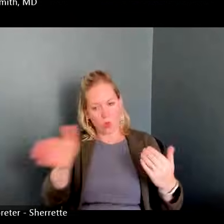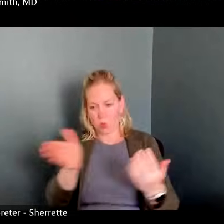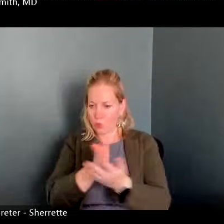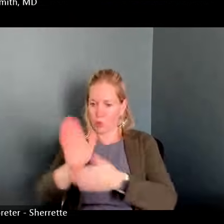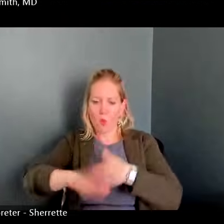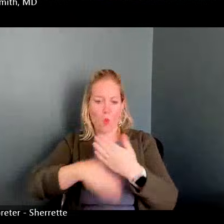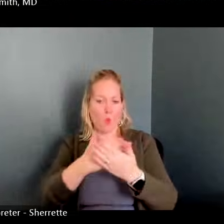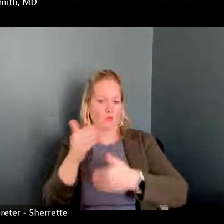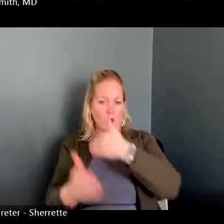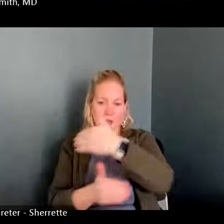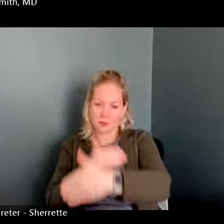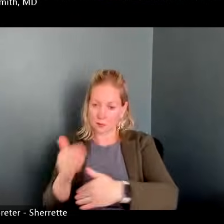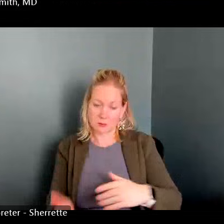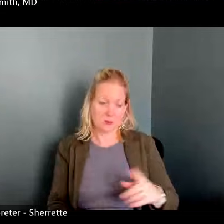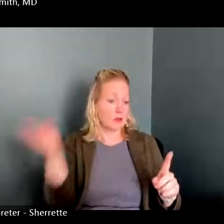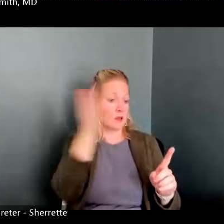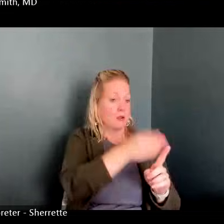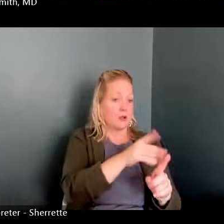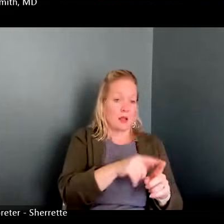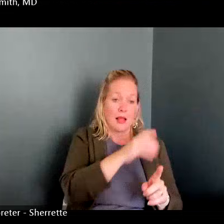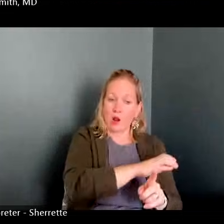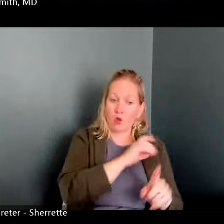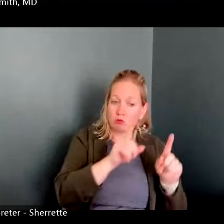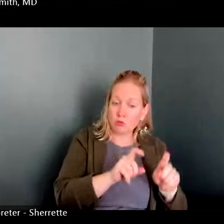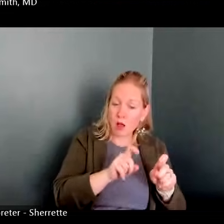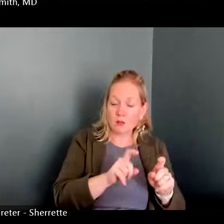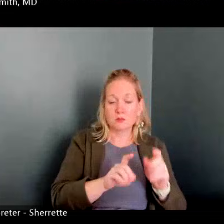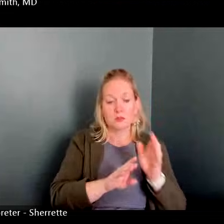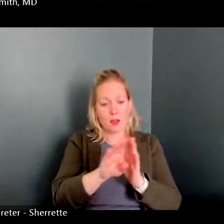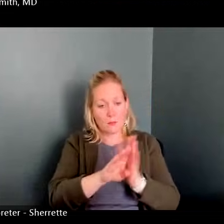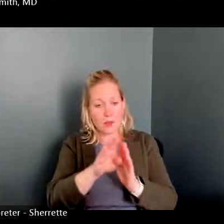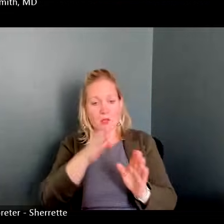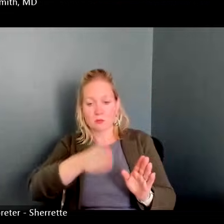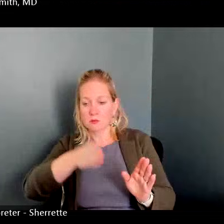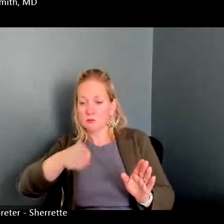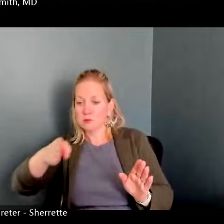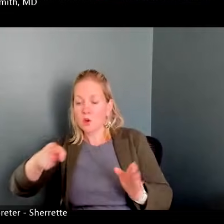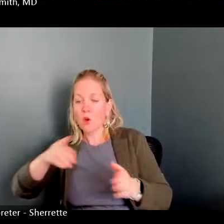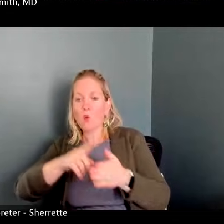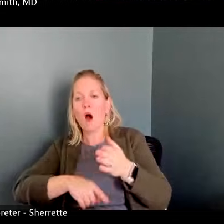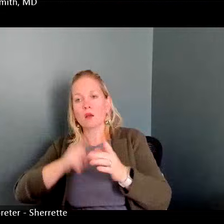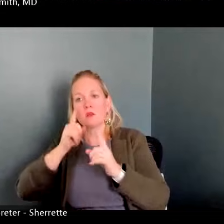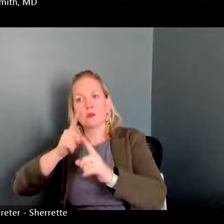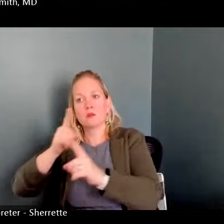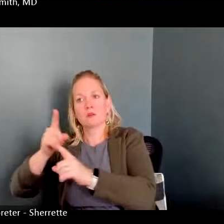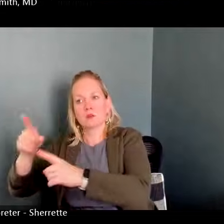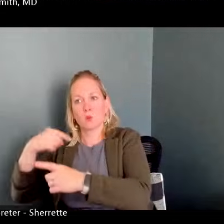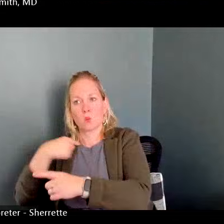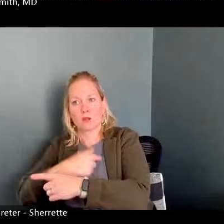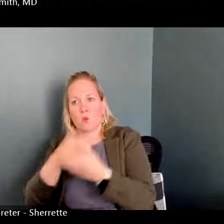clinical trials and their development and the end points that we want to see in those trials.